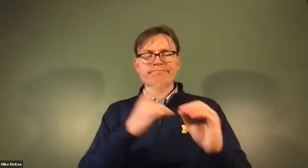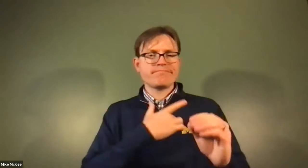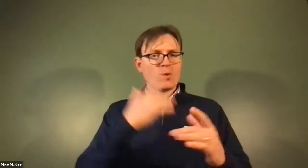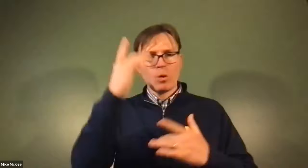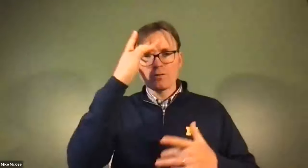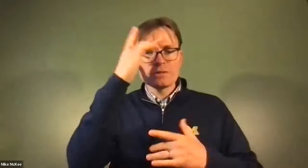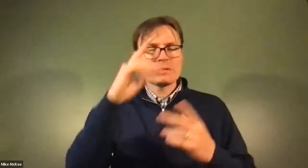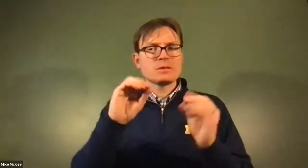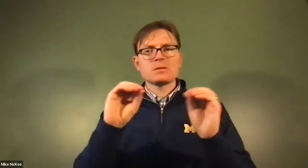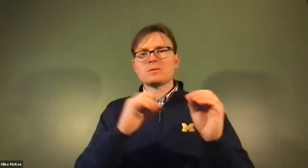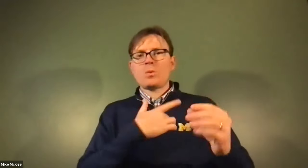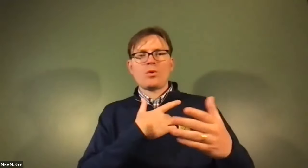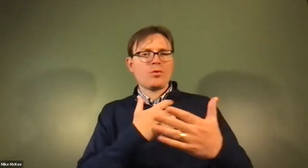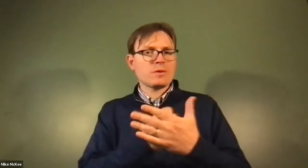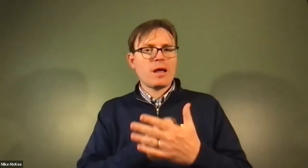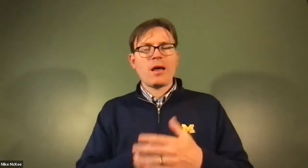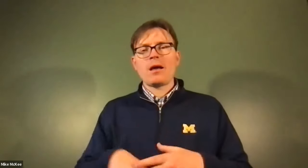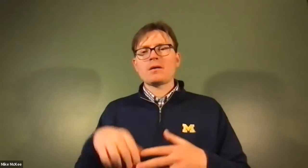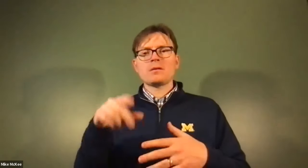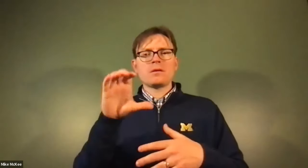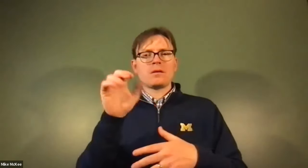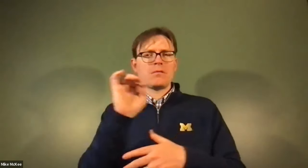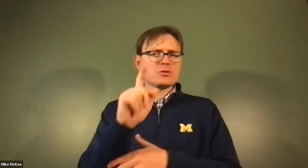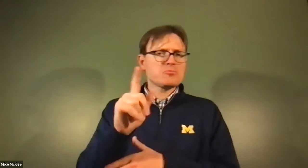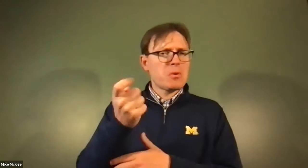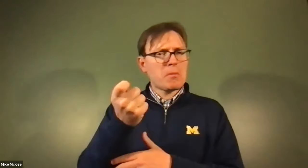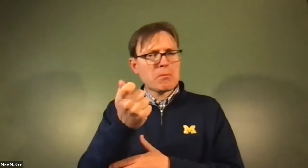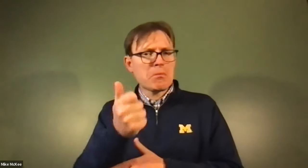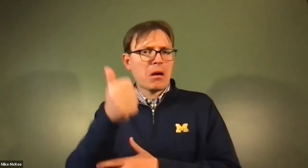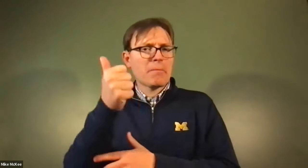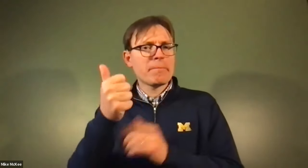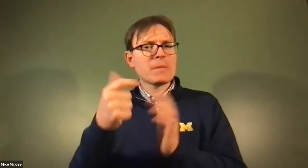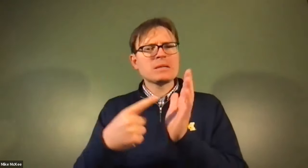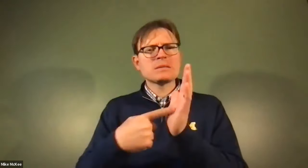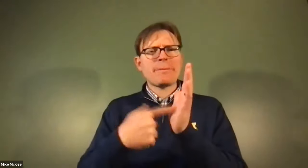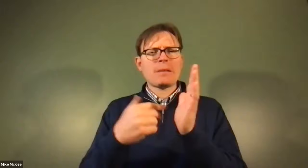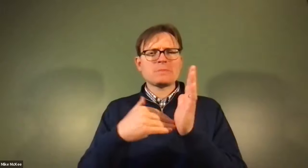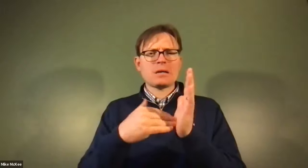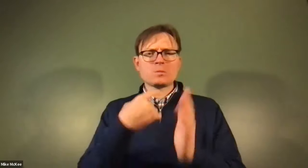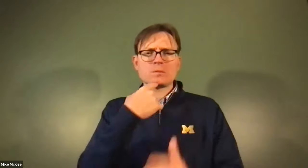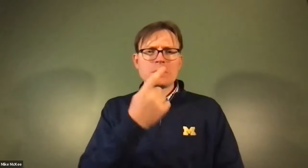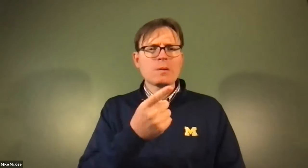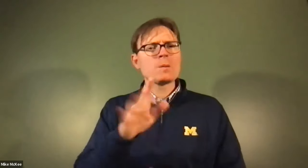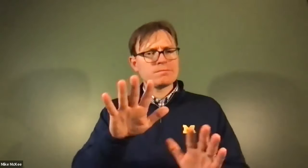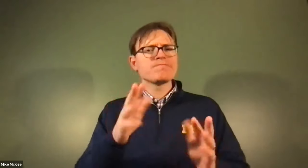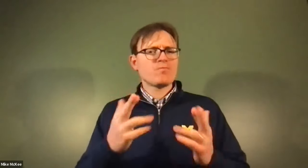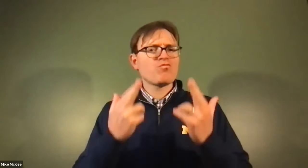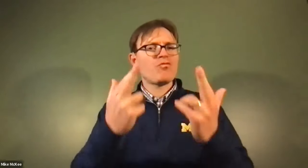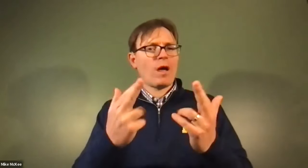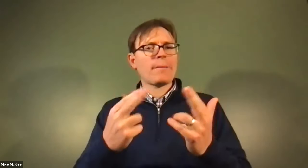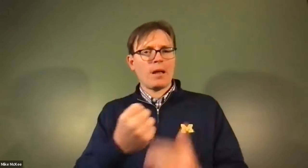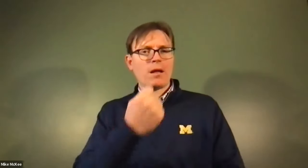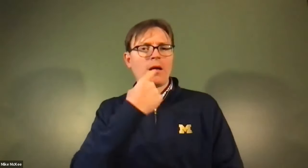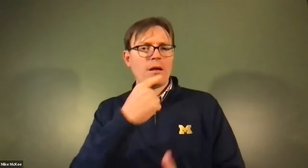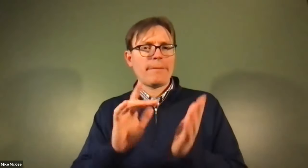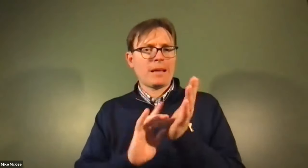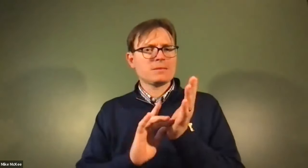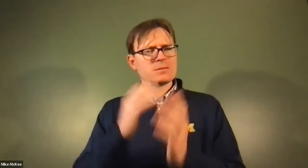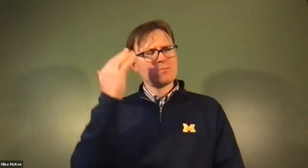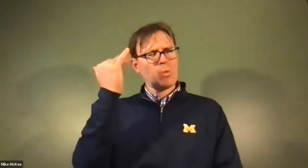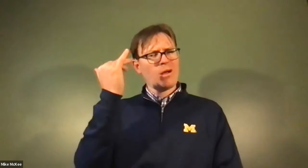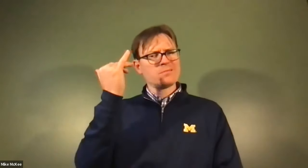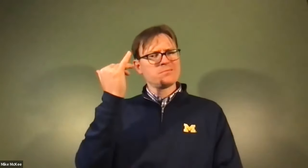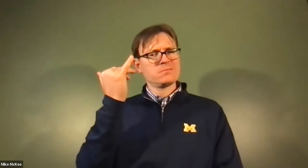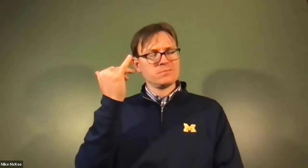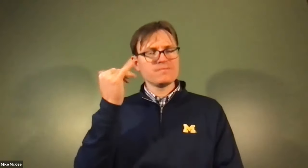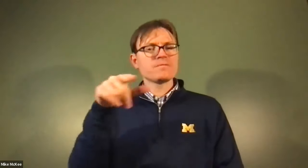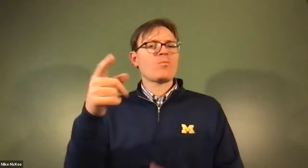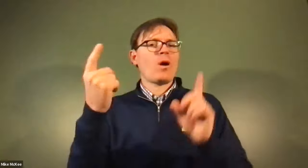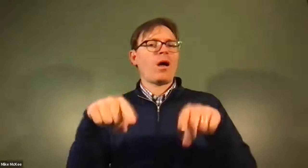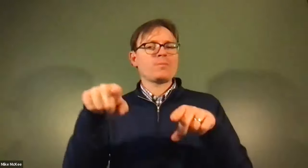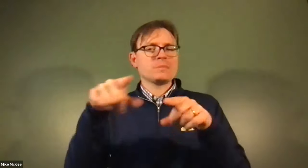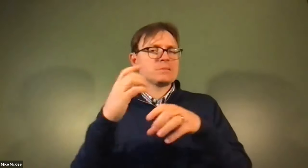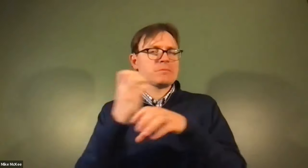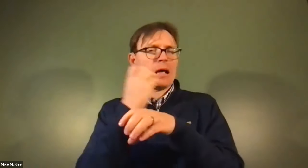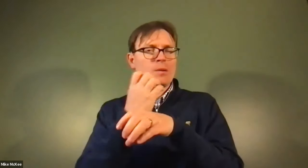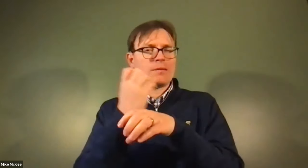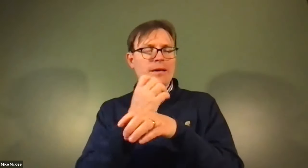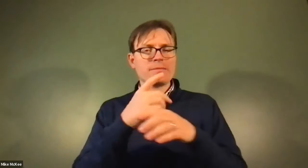James Cech: If you haven't developed any issues, heart disease, you haven't had a heartache yet put your cholesterol, maybe a slightly up a doctor might recommend putting on a medication early.